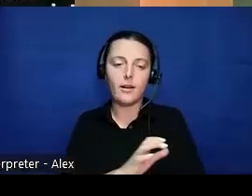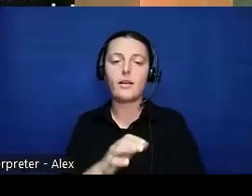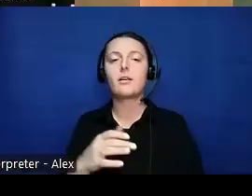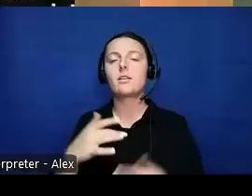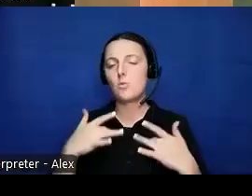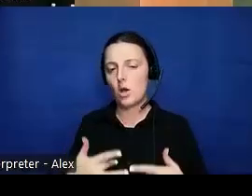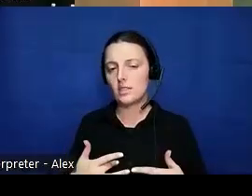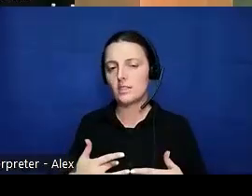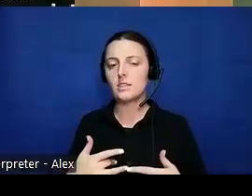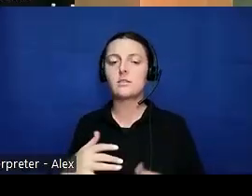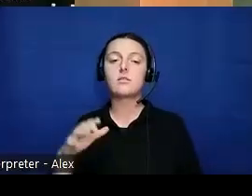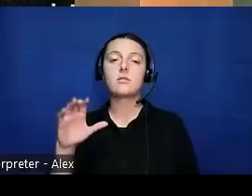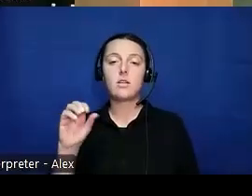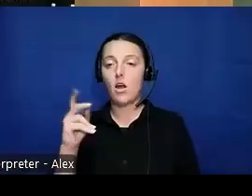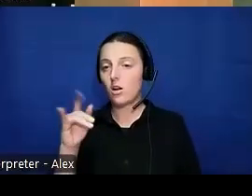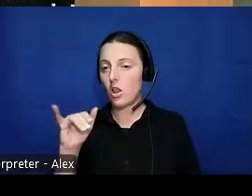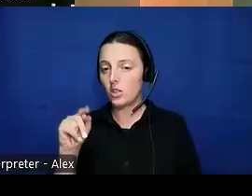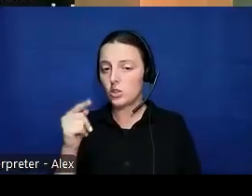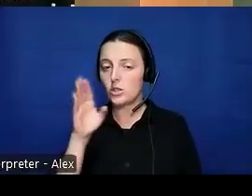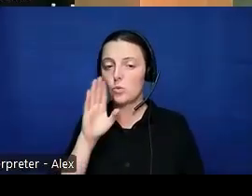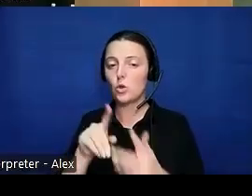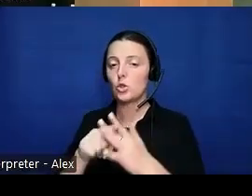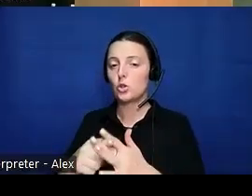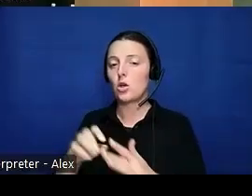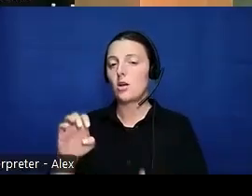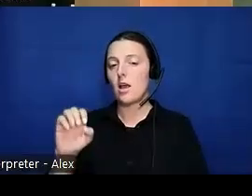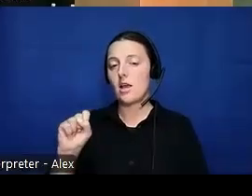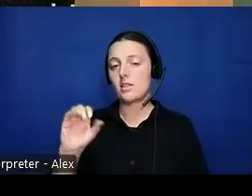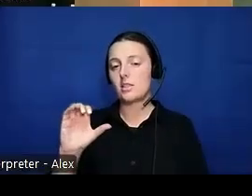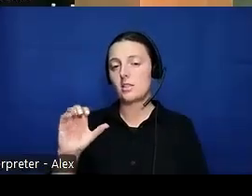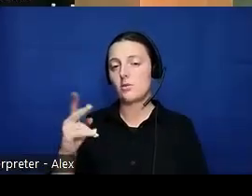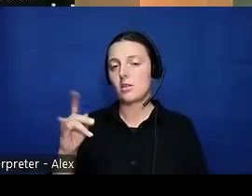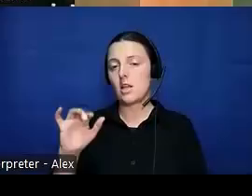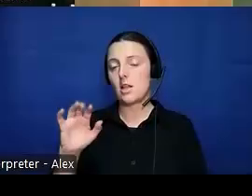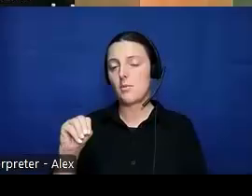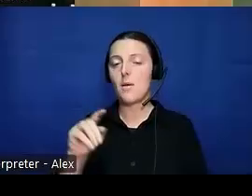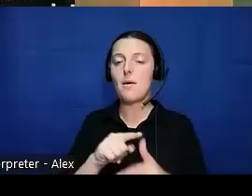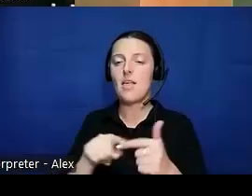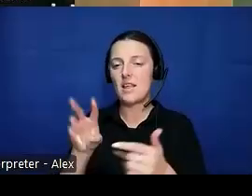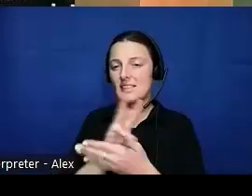and at 6 weeks basically looks to say are they responding and if they are great continue the